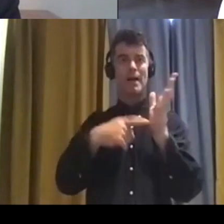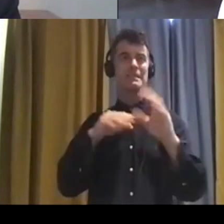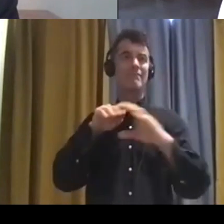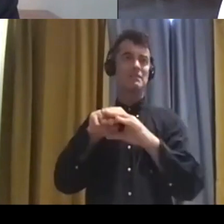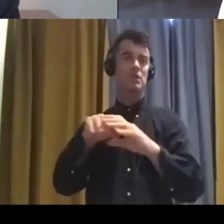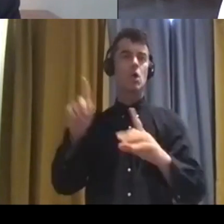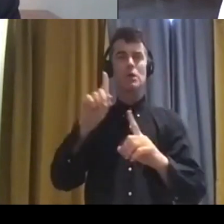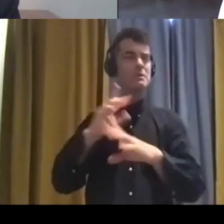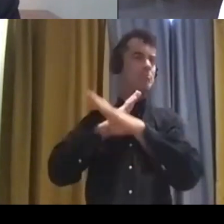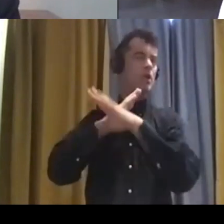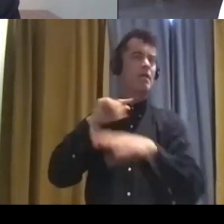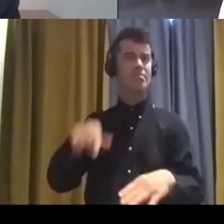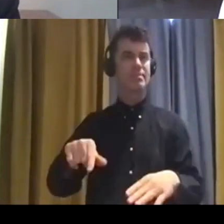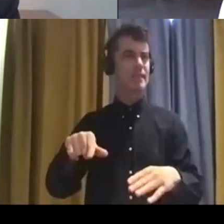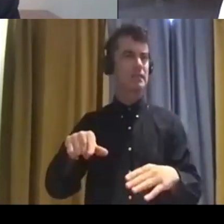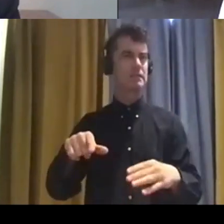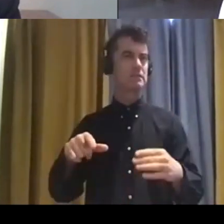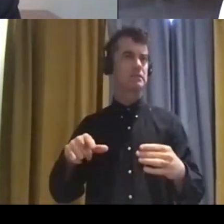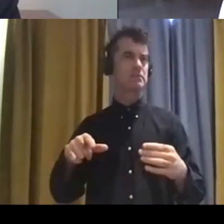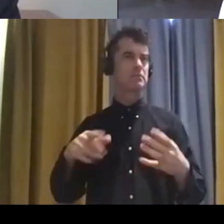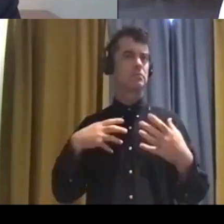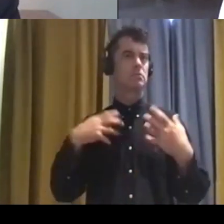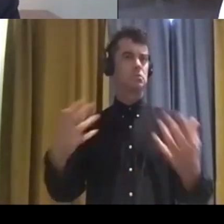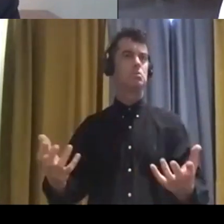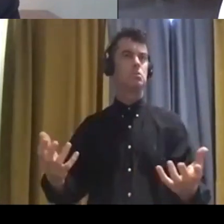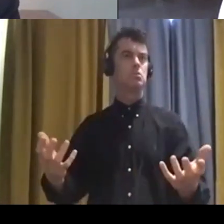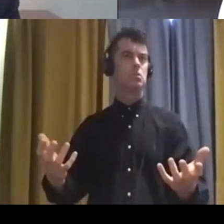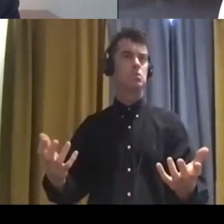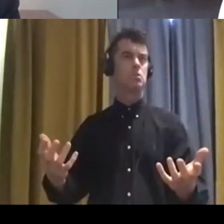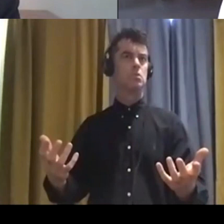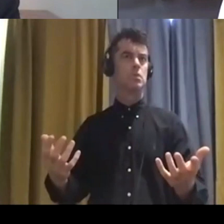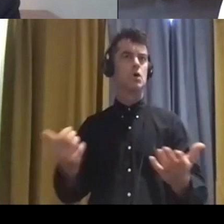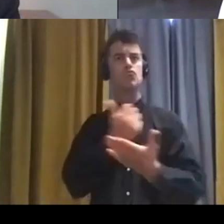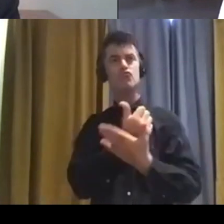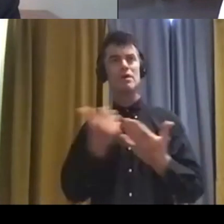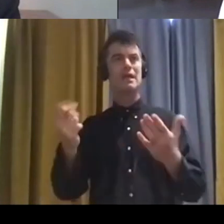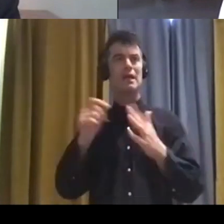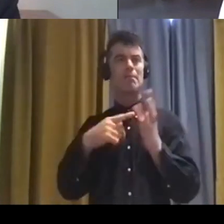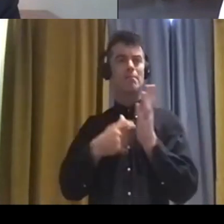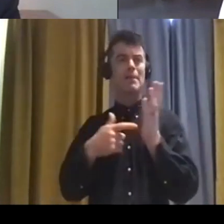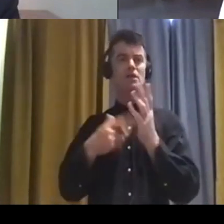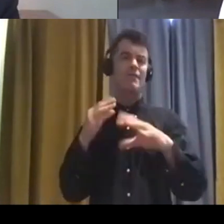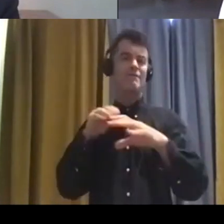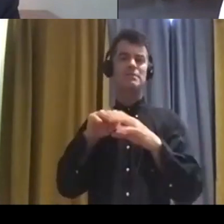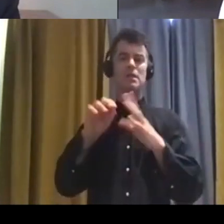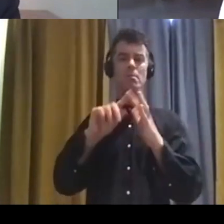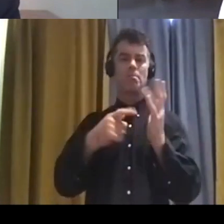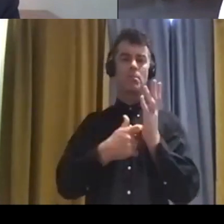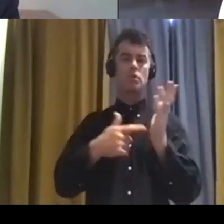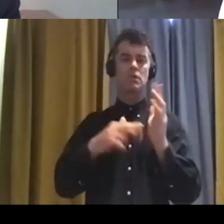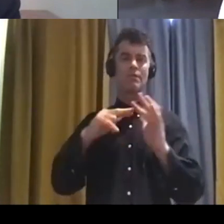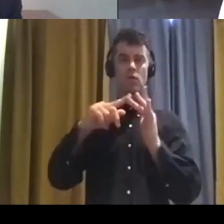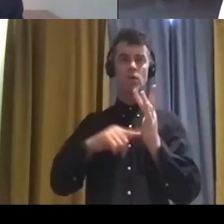to this being I guess more more more regular part of of the investment portfolio mix. Yeah